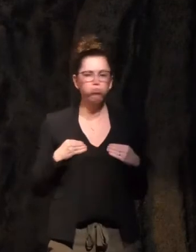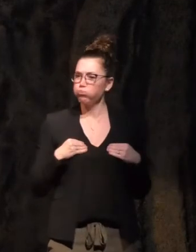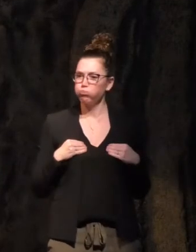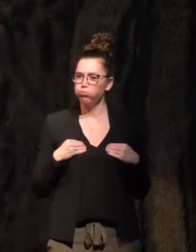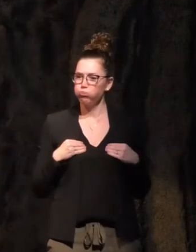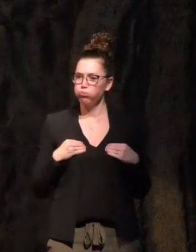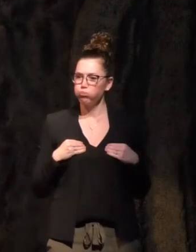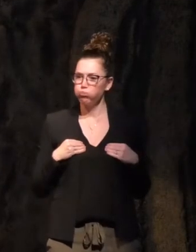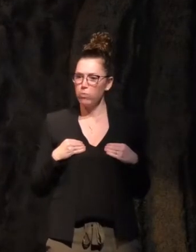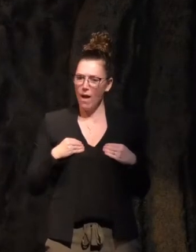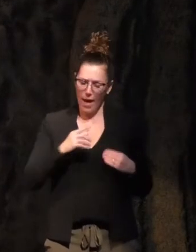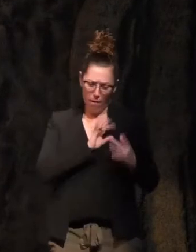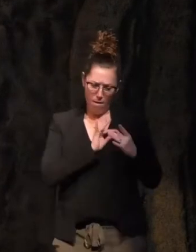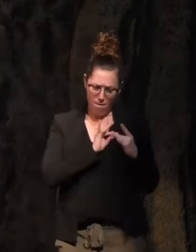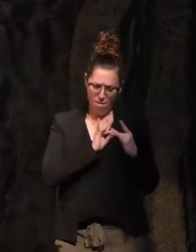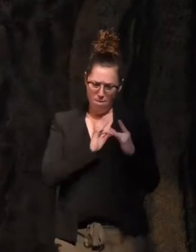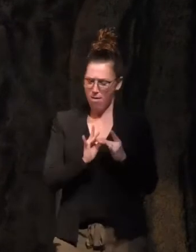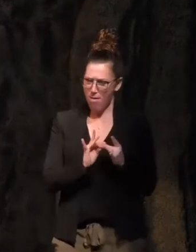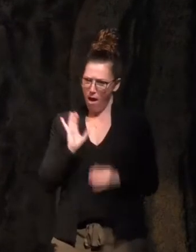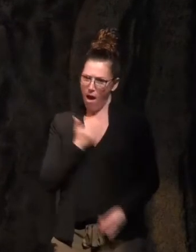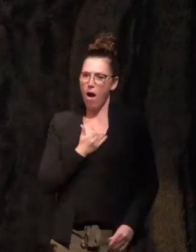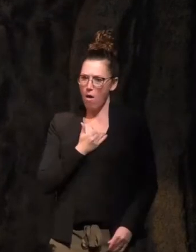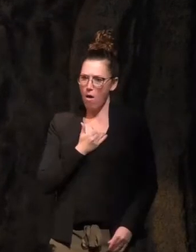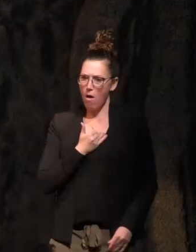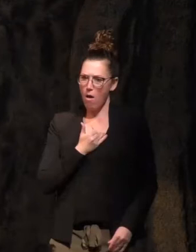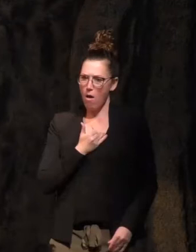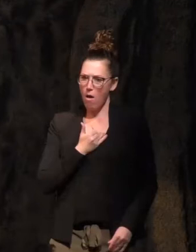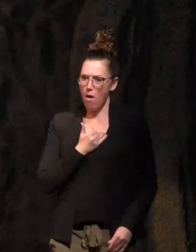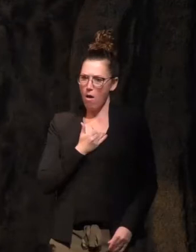It is for me, the primary definition of play.